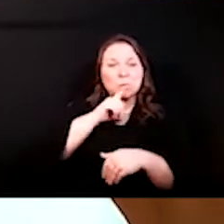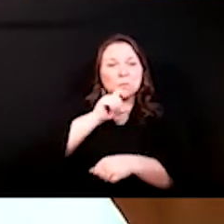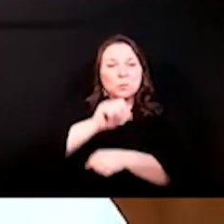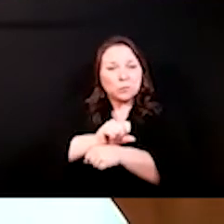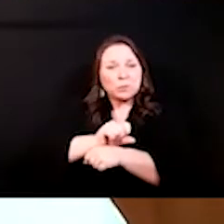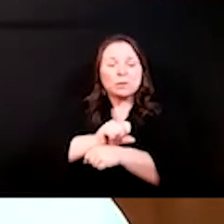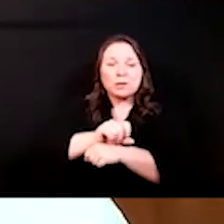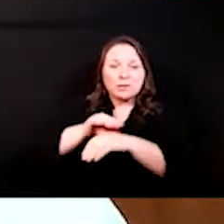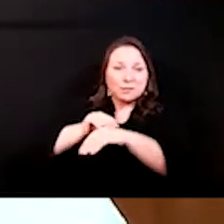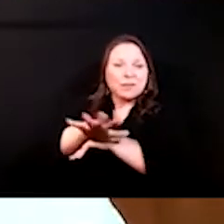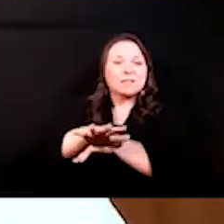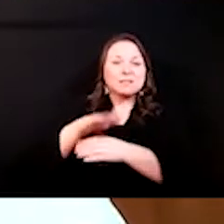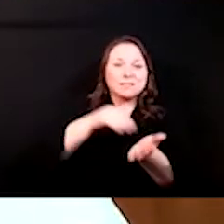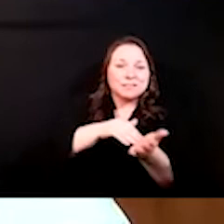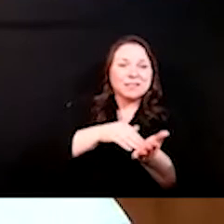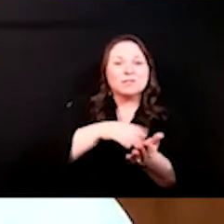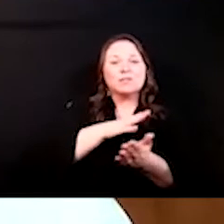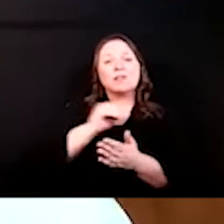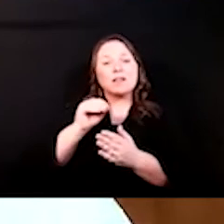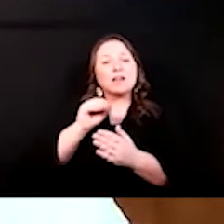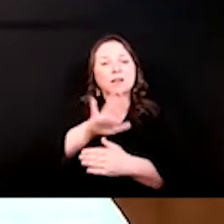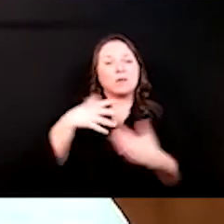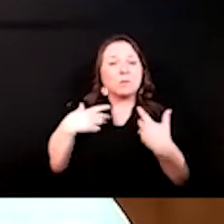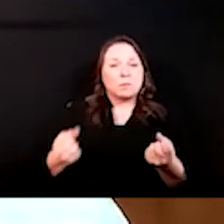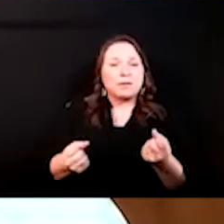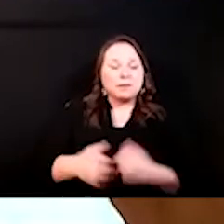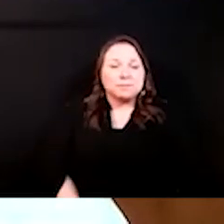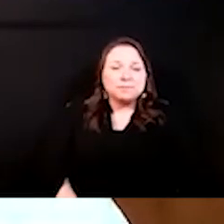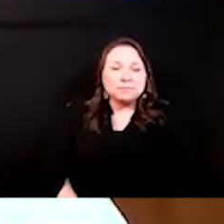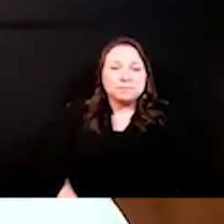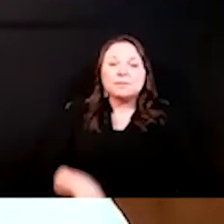REALLY HAD A MAJOR TOLL ON HEALTH WORKERS AND THEIR WELL